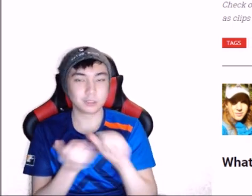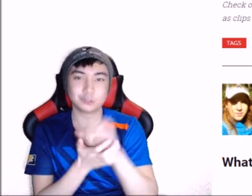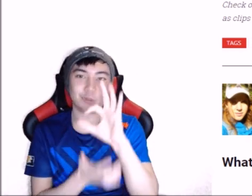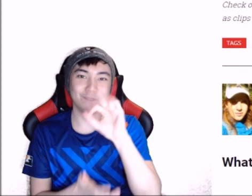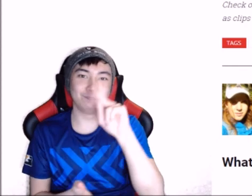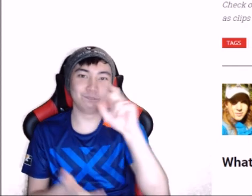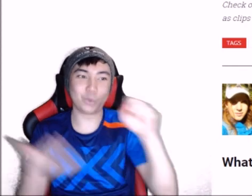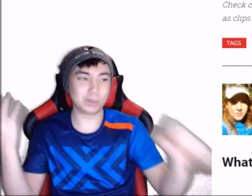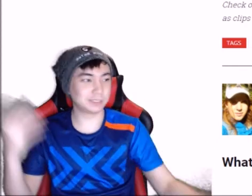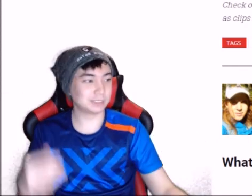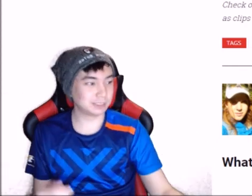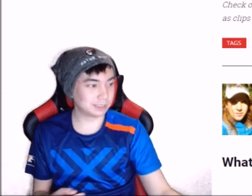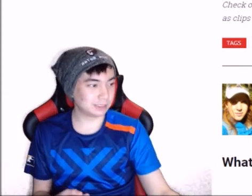That's all, folks